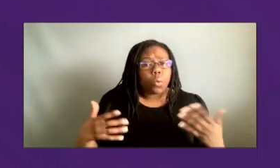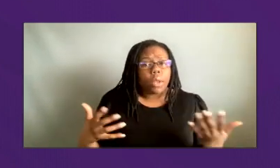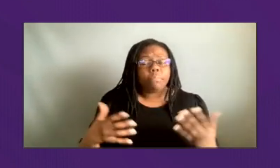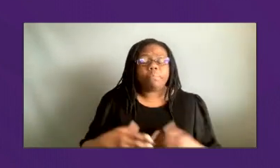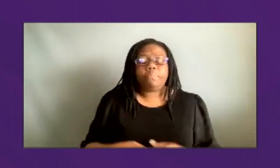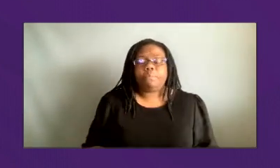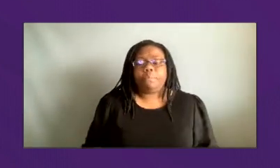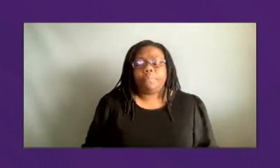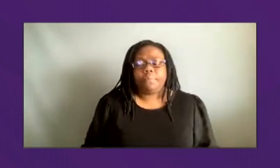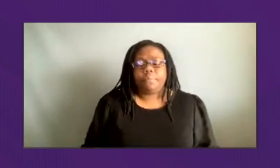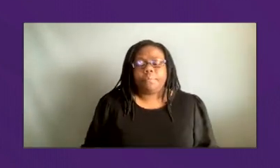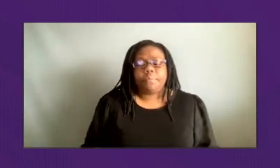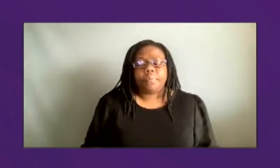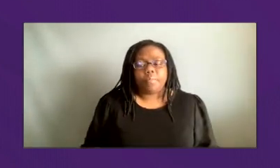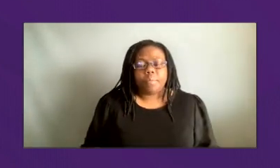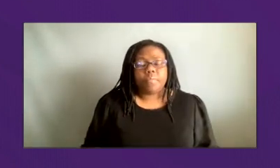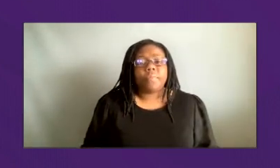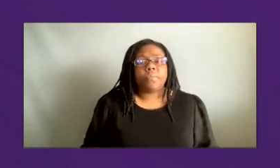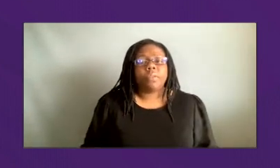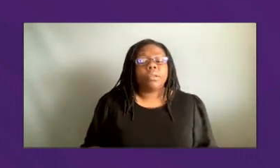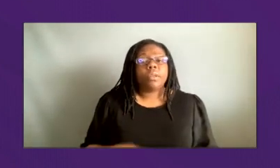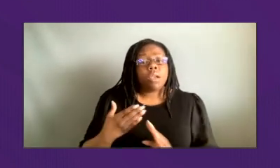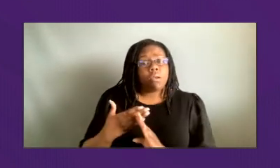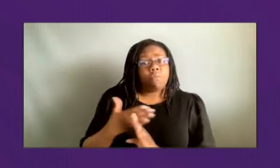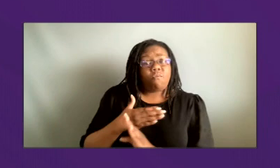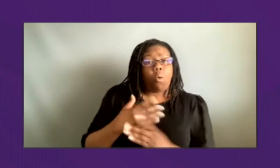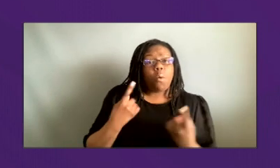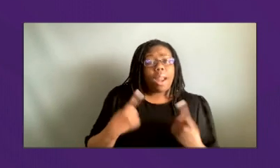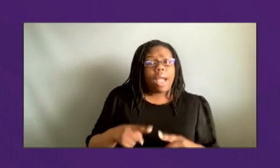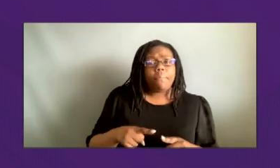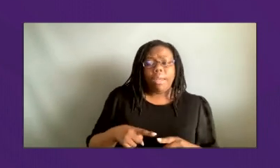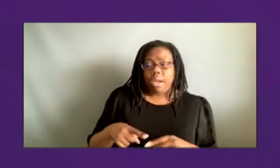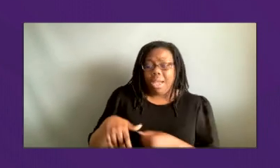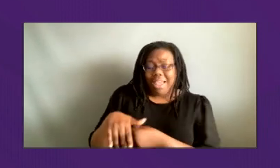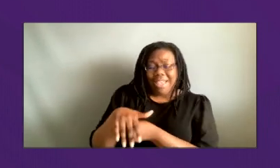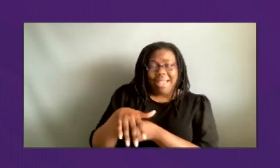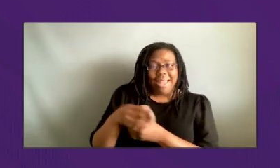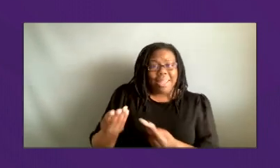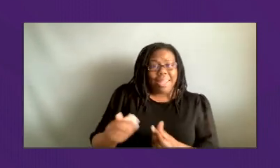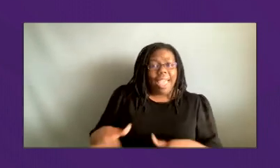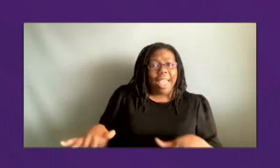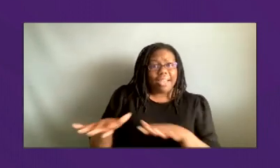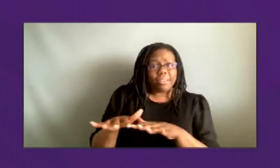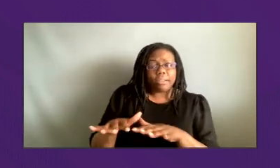that had claimed to some of the most sought-after lands on the continent. These lands included the